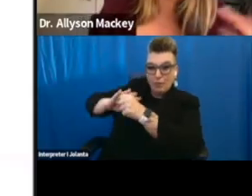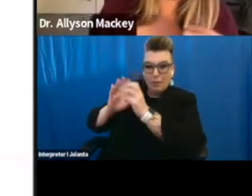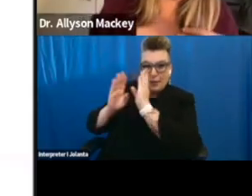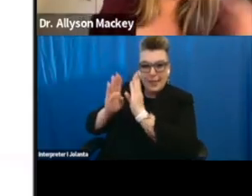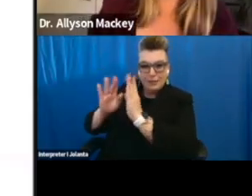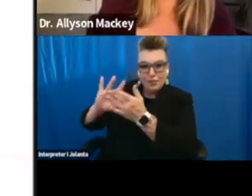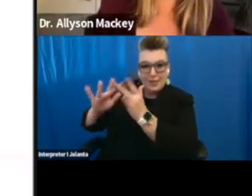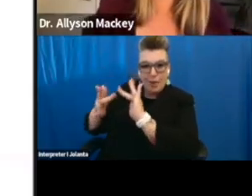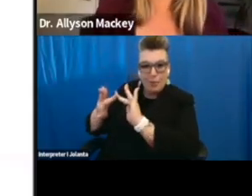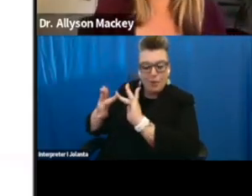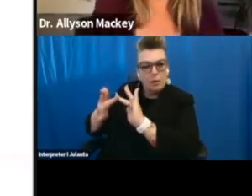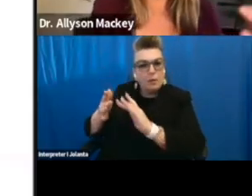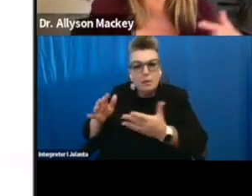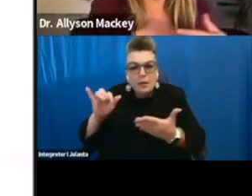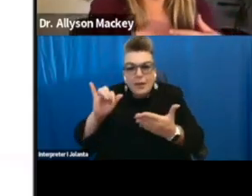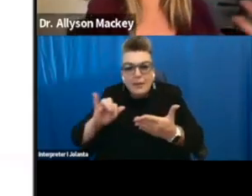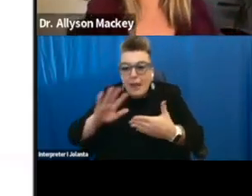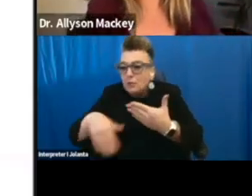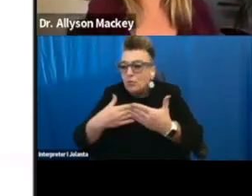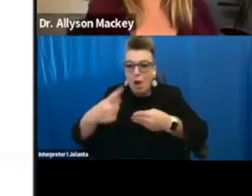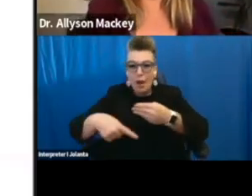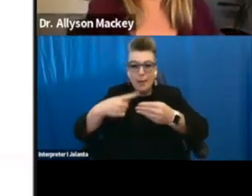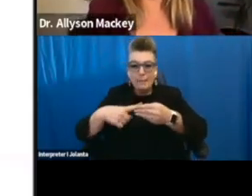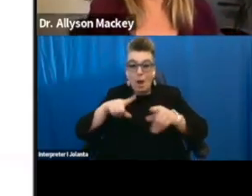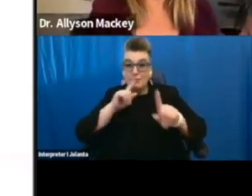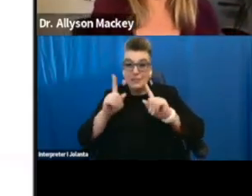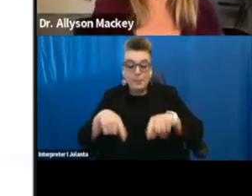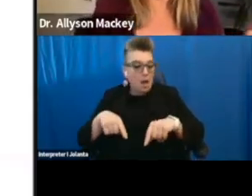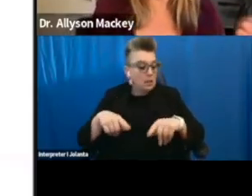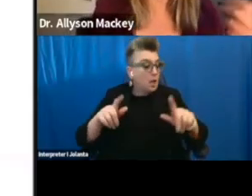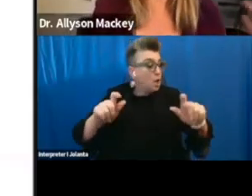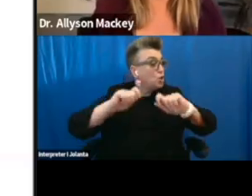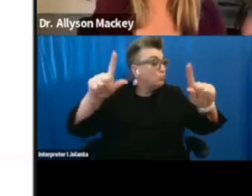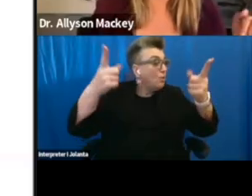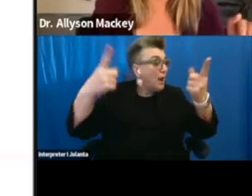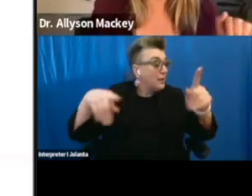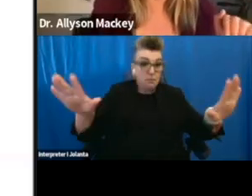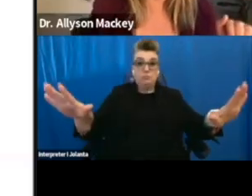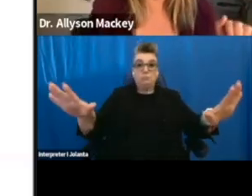is all about sort of responding to surprising things in the environment surprising or salient